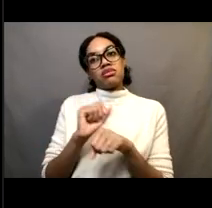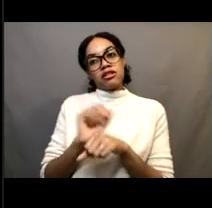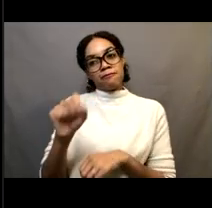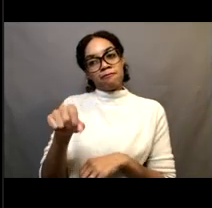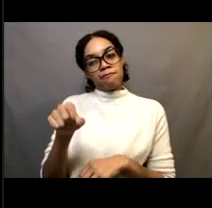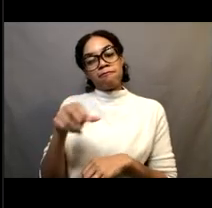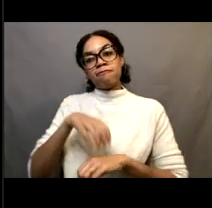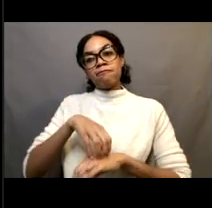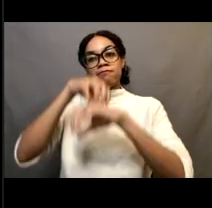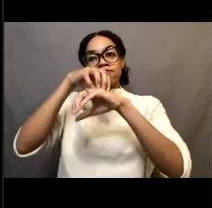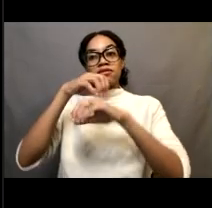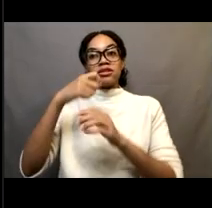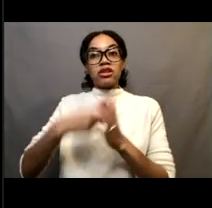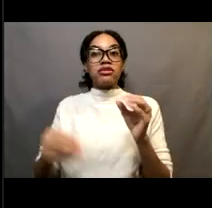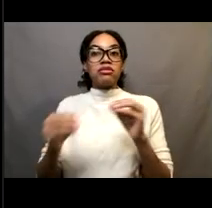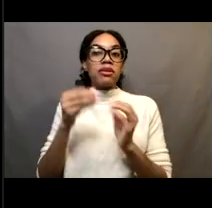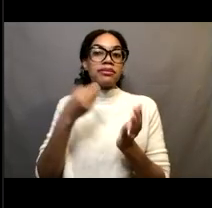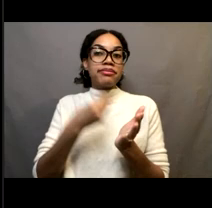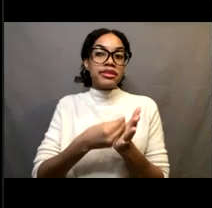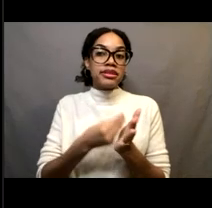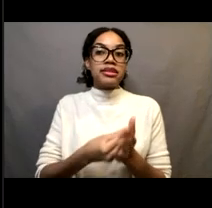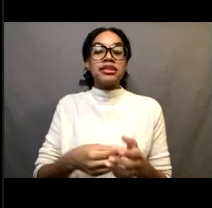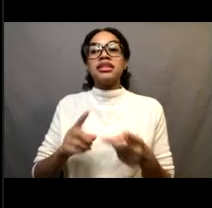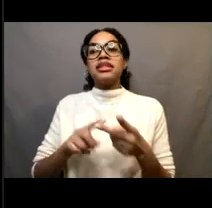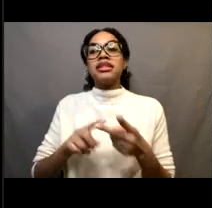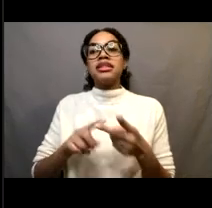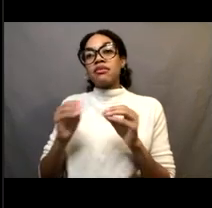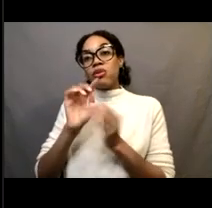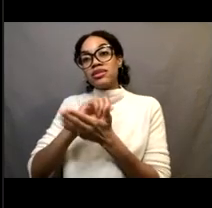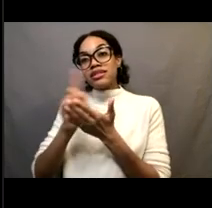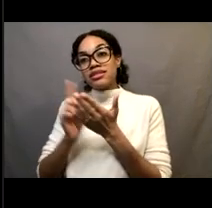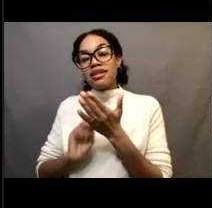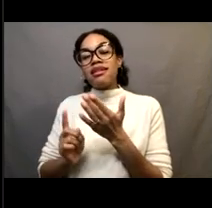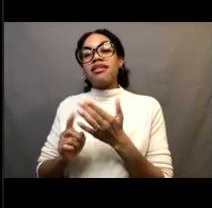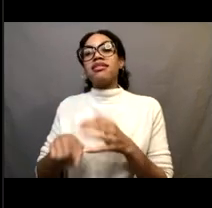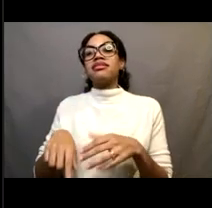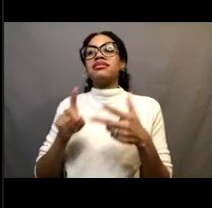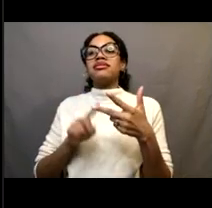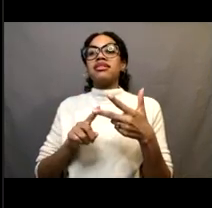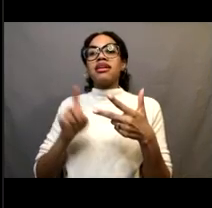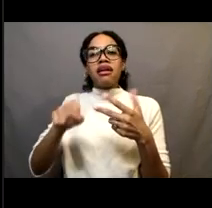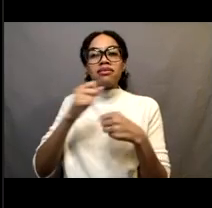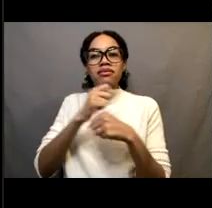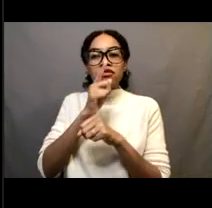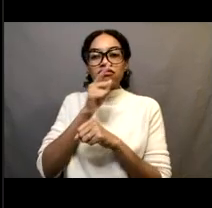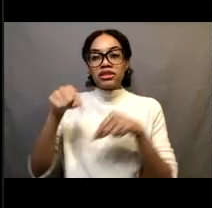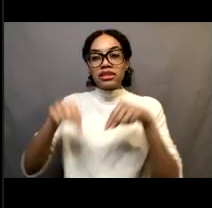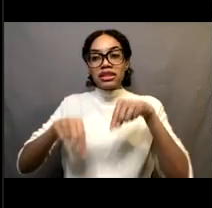It costs more, you need more engineering design, you have to make sure that those stilts or pilings are very stable